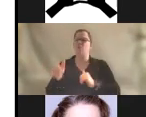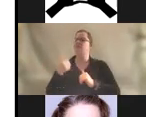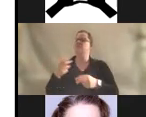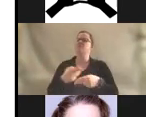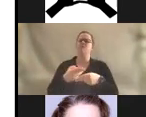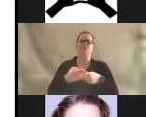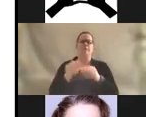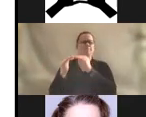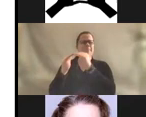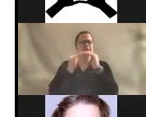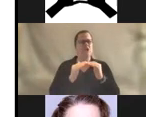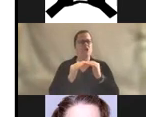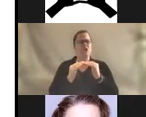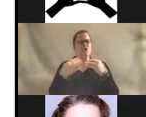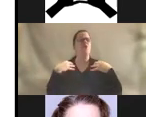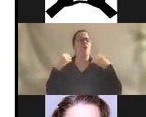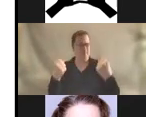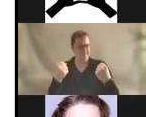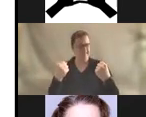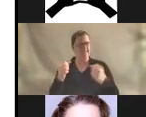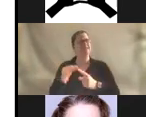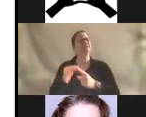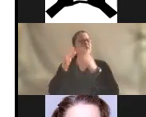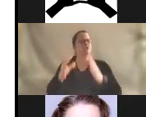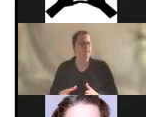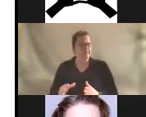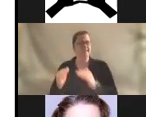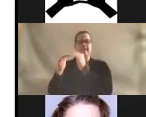peer wellness specialists and peer support specialists.